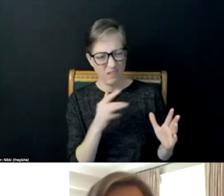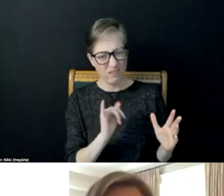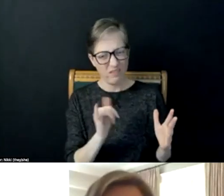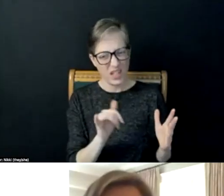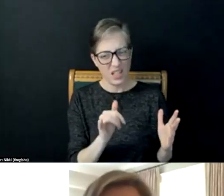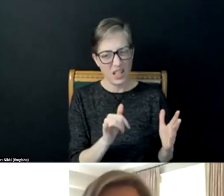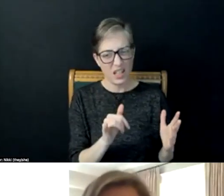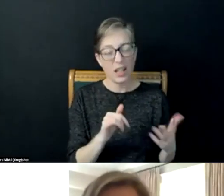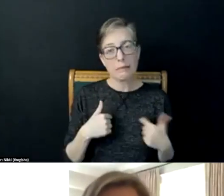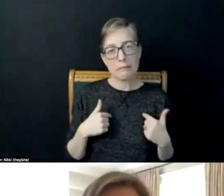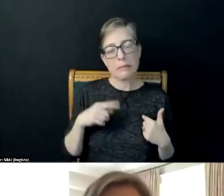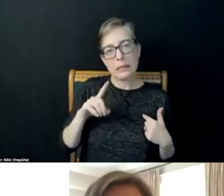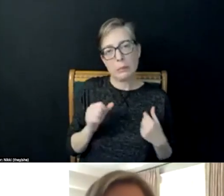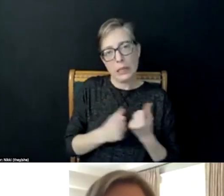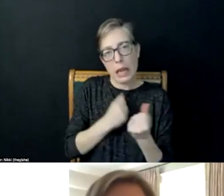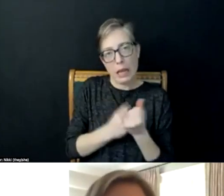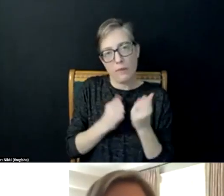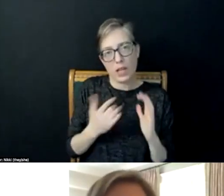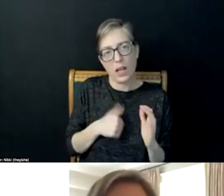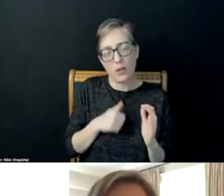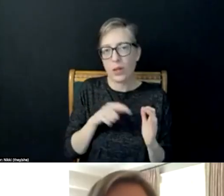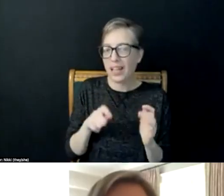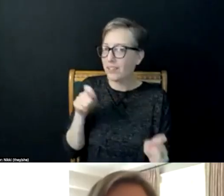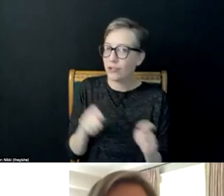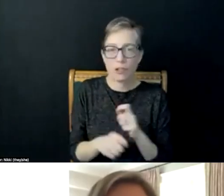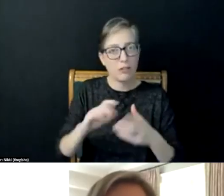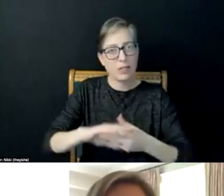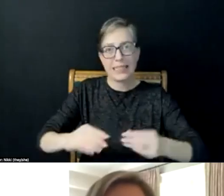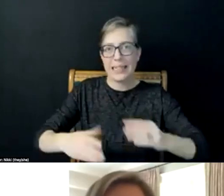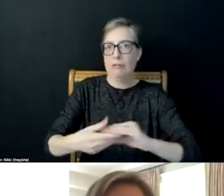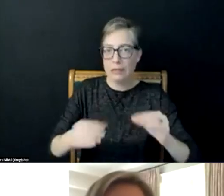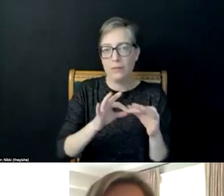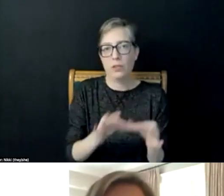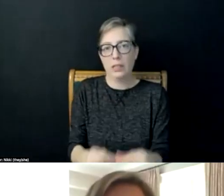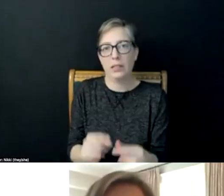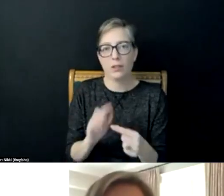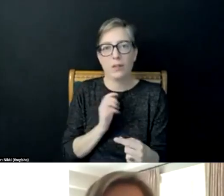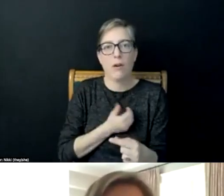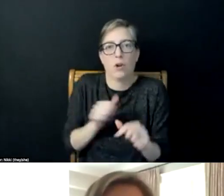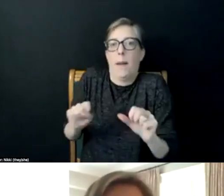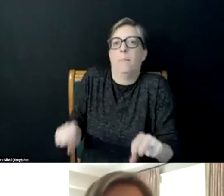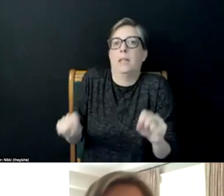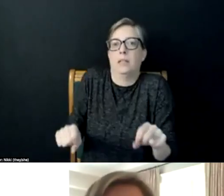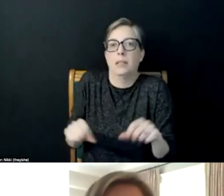myself, that we have to change the narrative with regard to our abilities. Everything is a teaching moment.